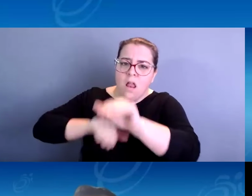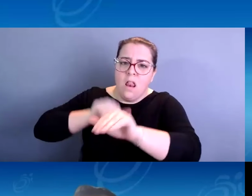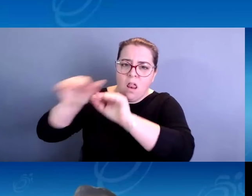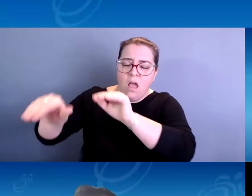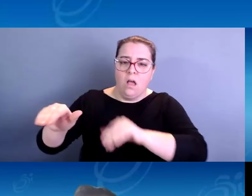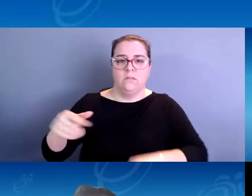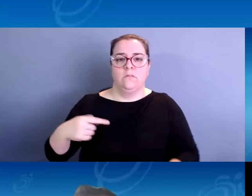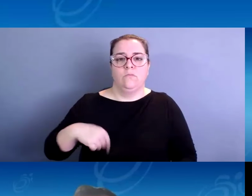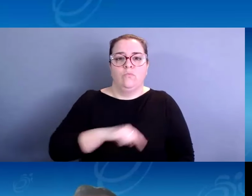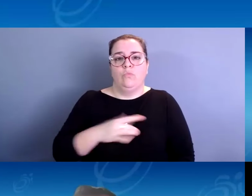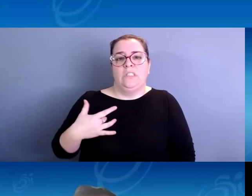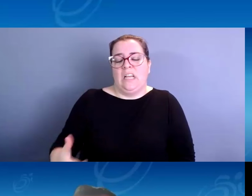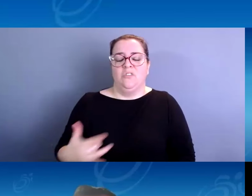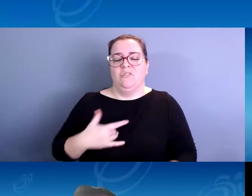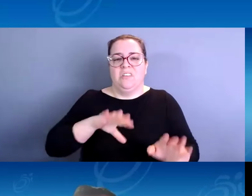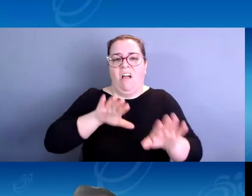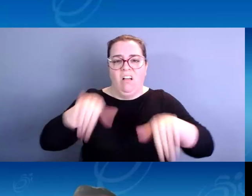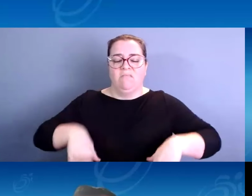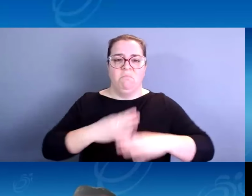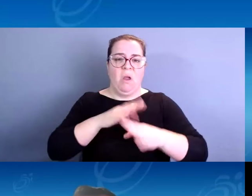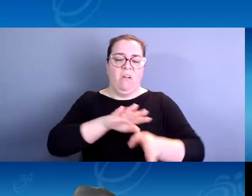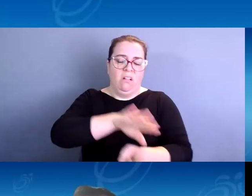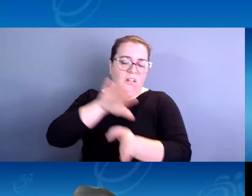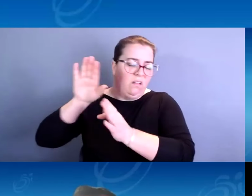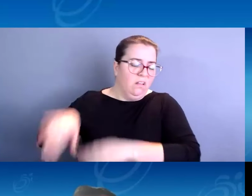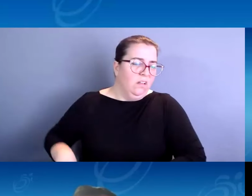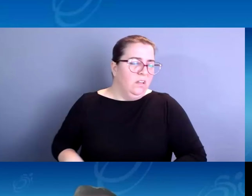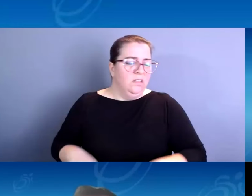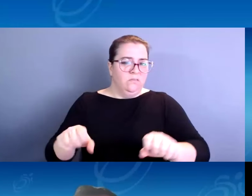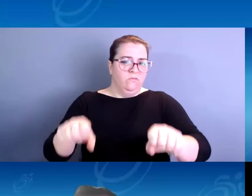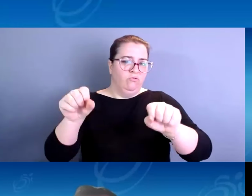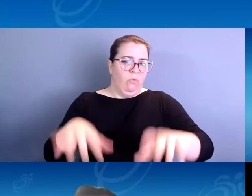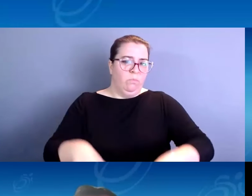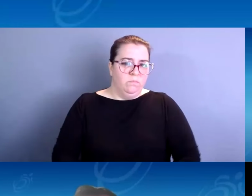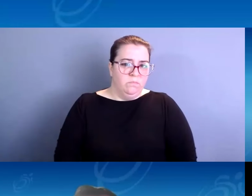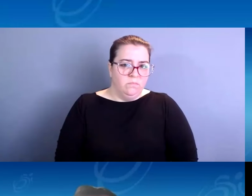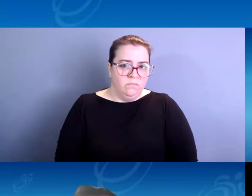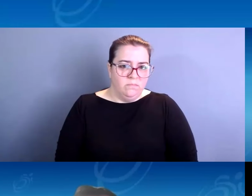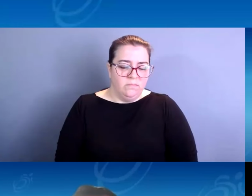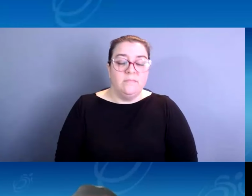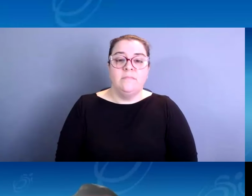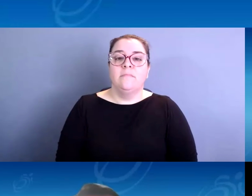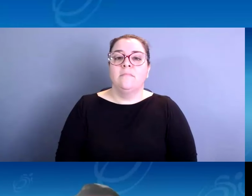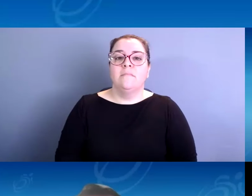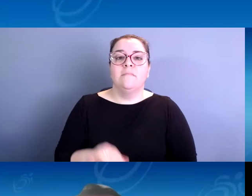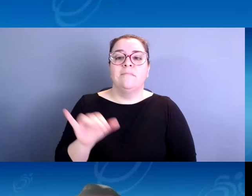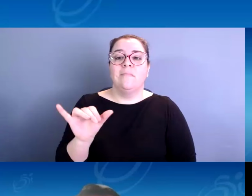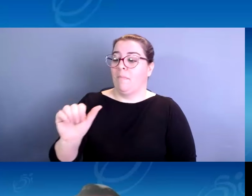And so the presence of people with disabilities is not there. The other thing that would be classified, I think, under ableism is the belief